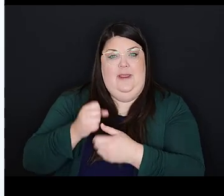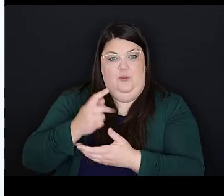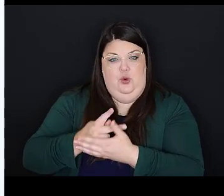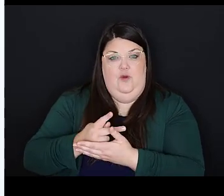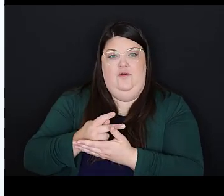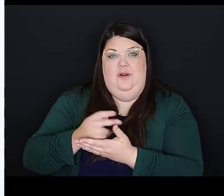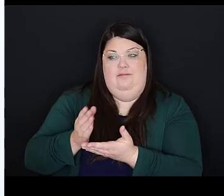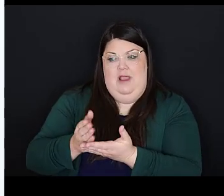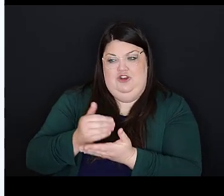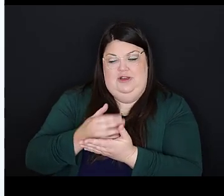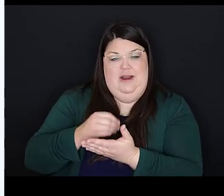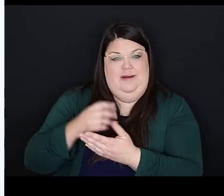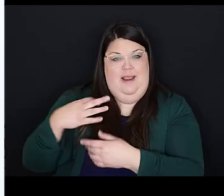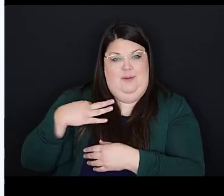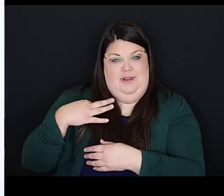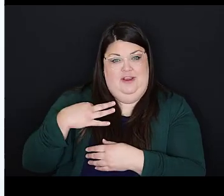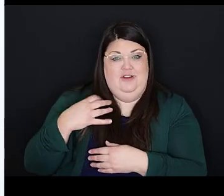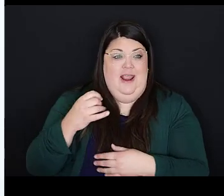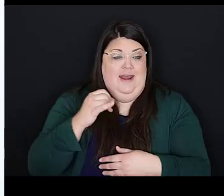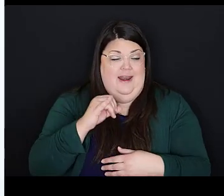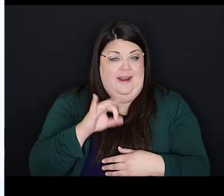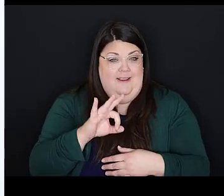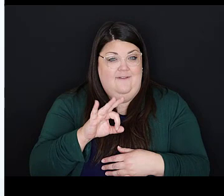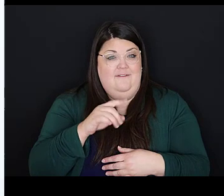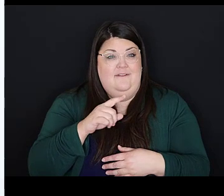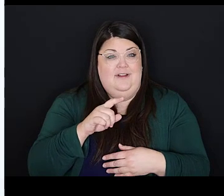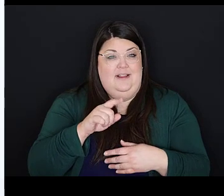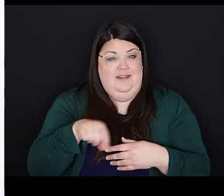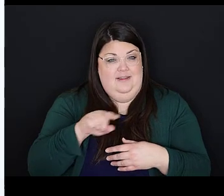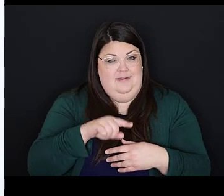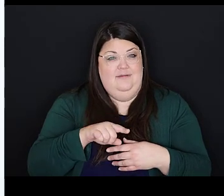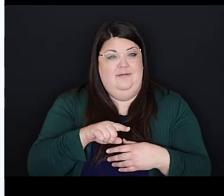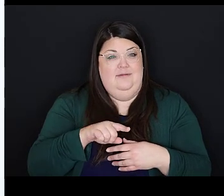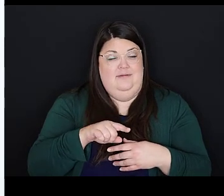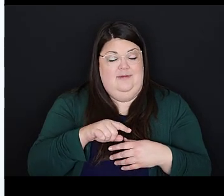if the Secretary has established performance measurement requirements, the performance